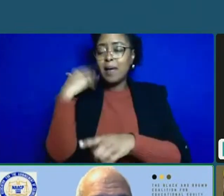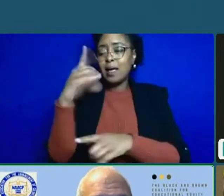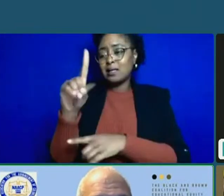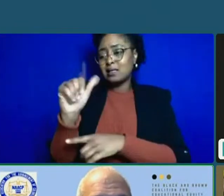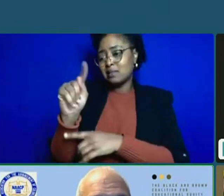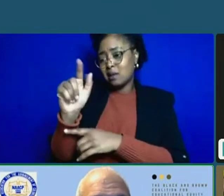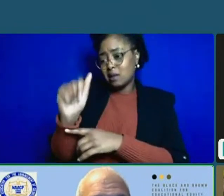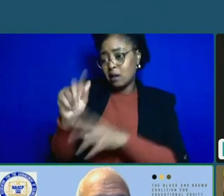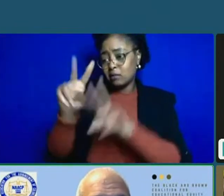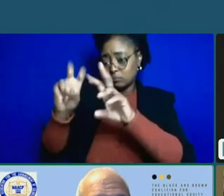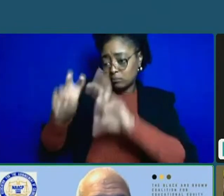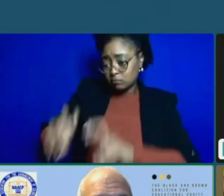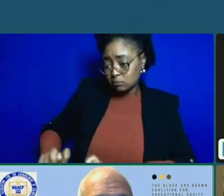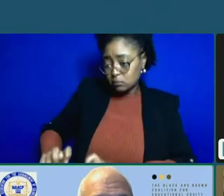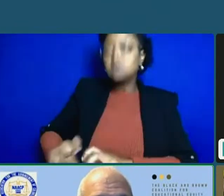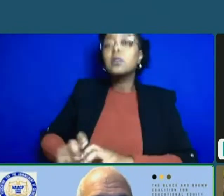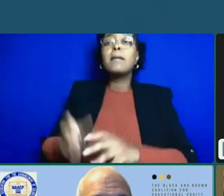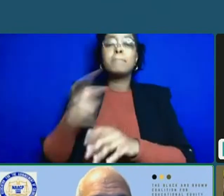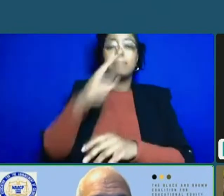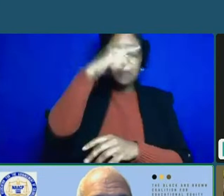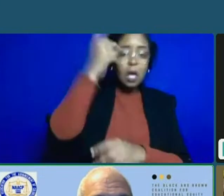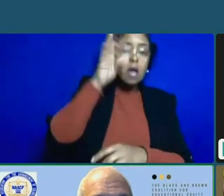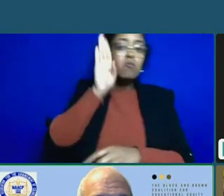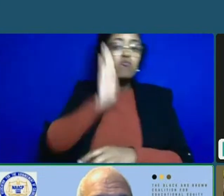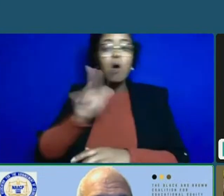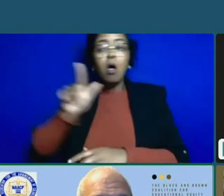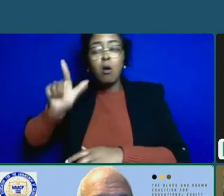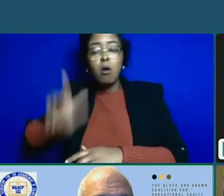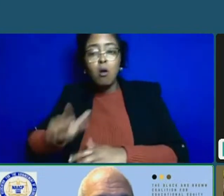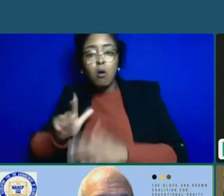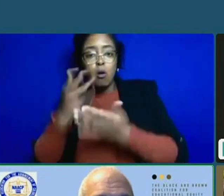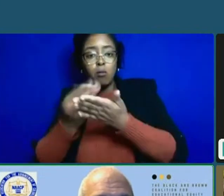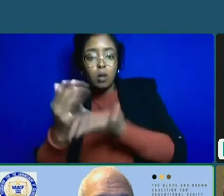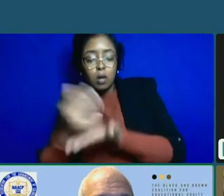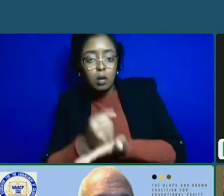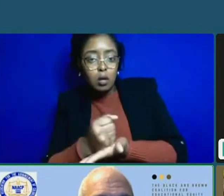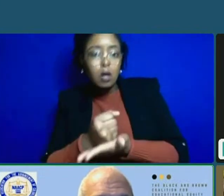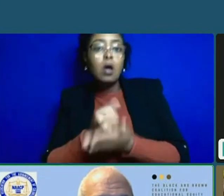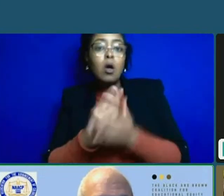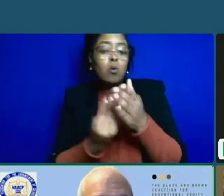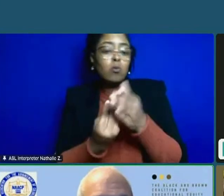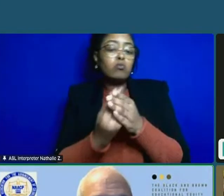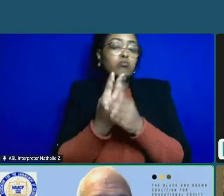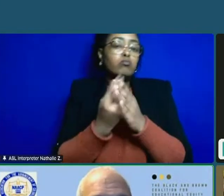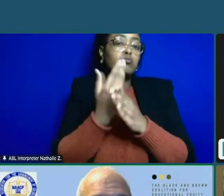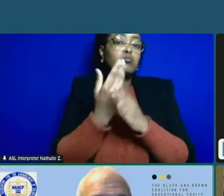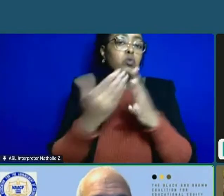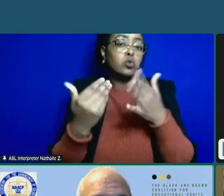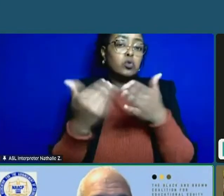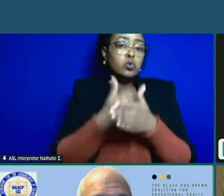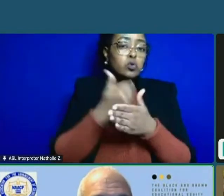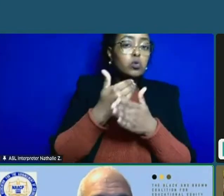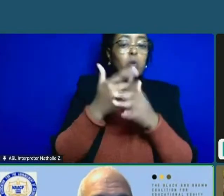on the last data that we've seen. Black brown, low income